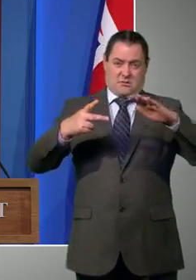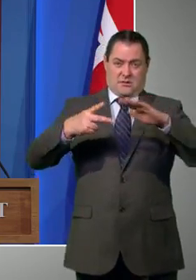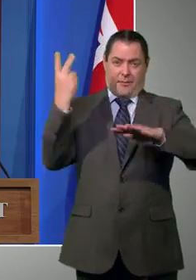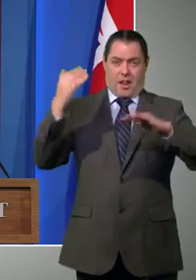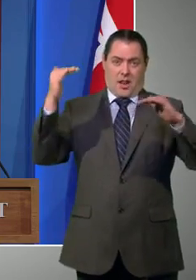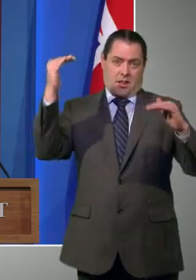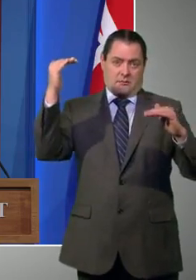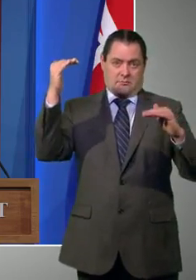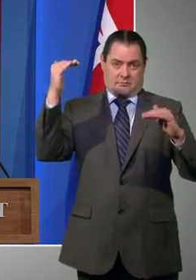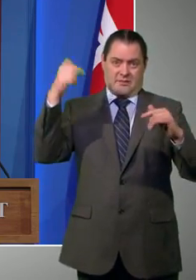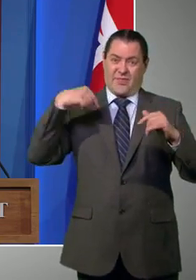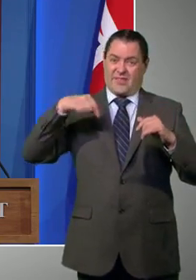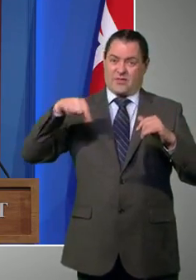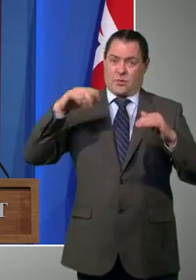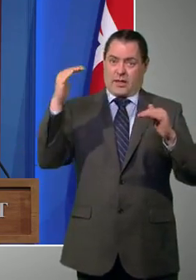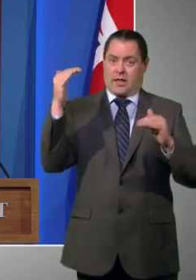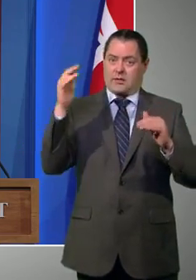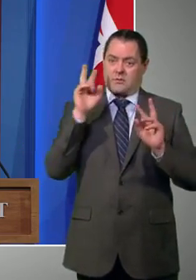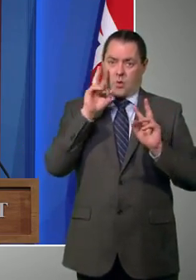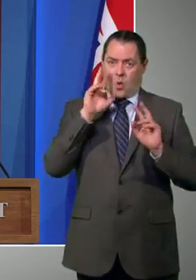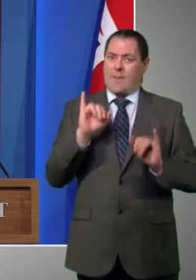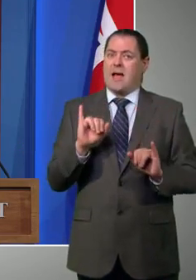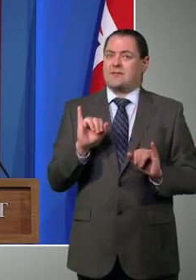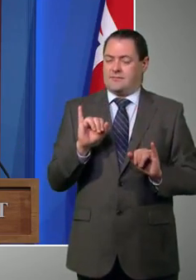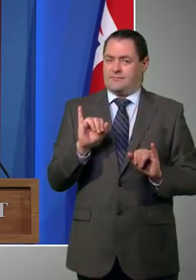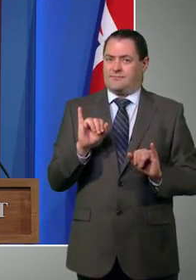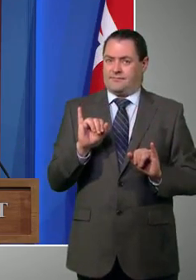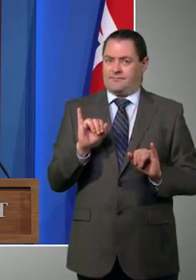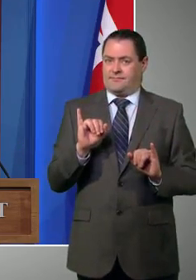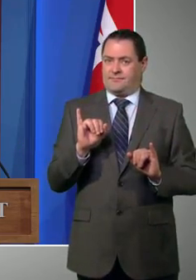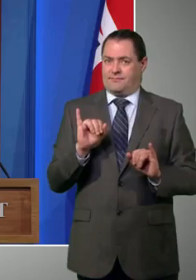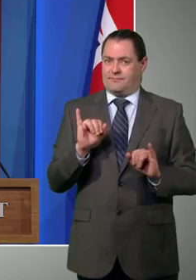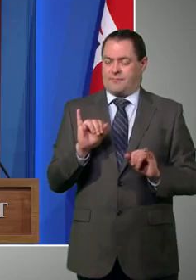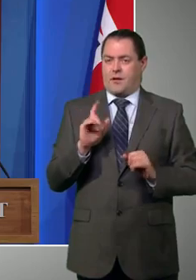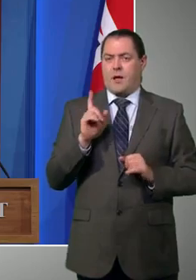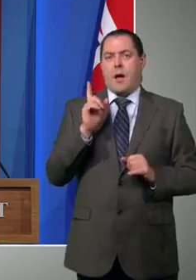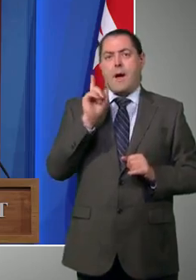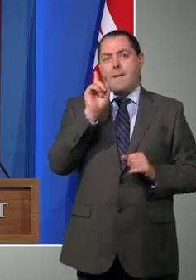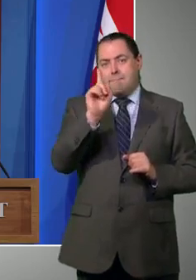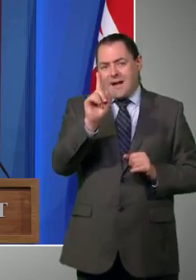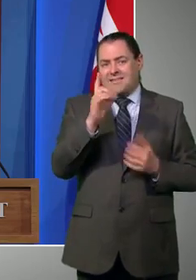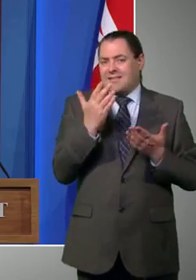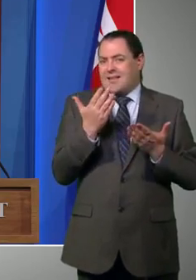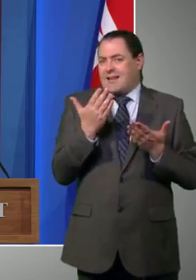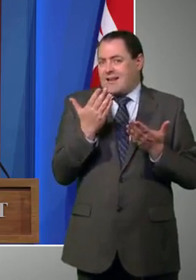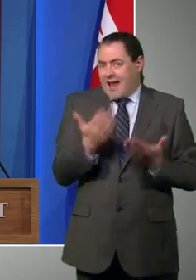when I mentioned when I was doing the sizes, we are actively going out and finding